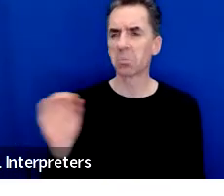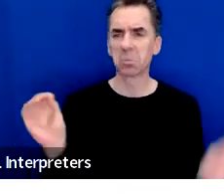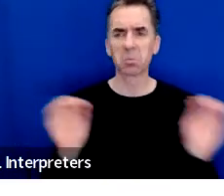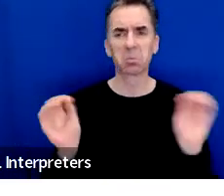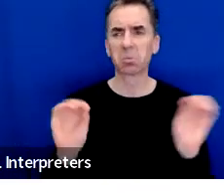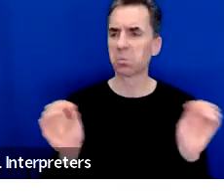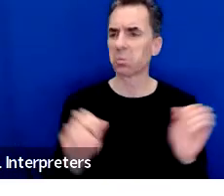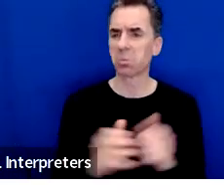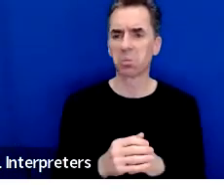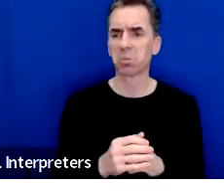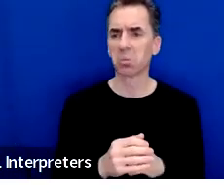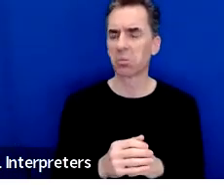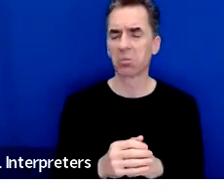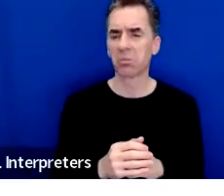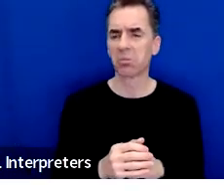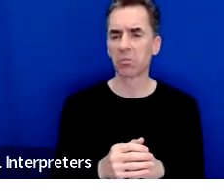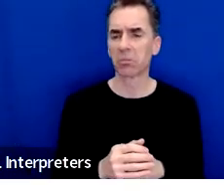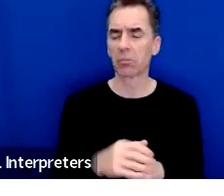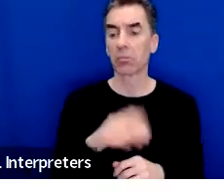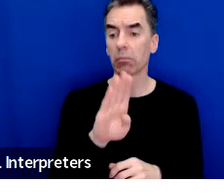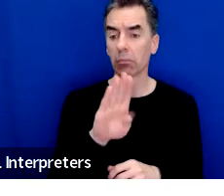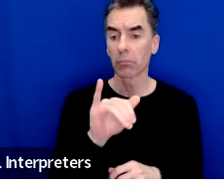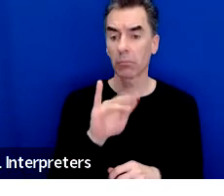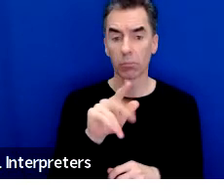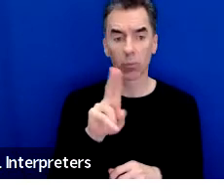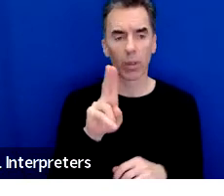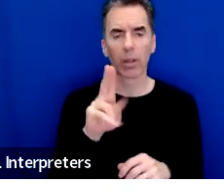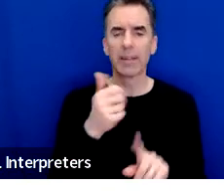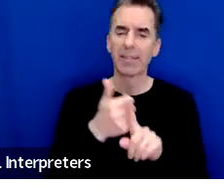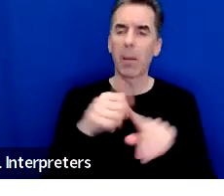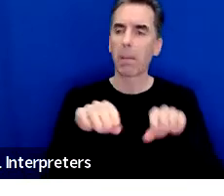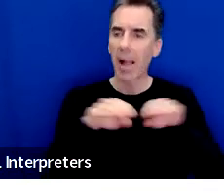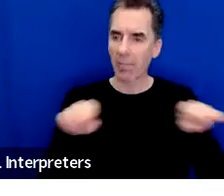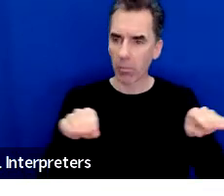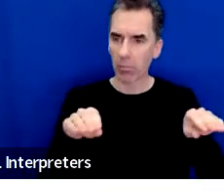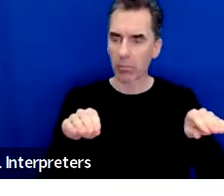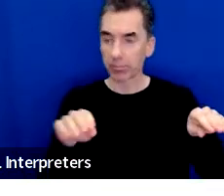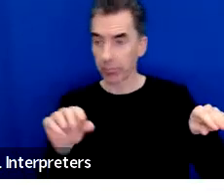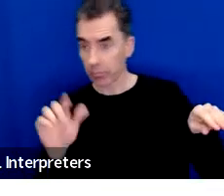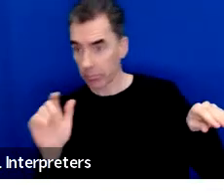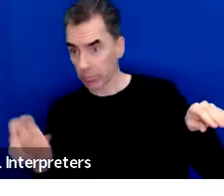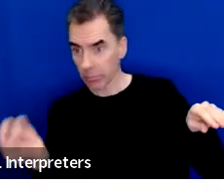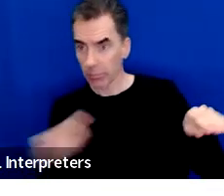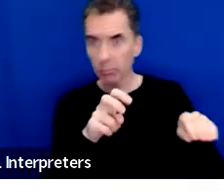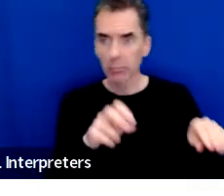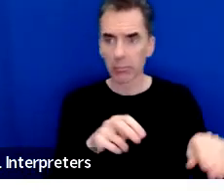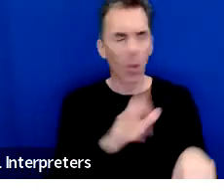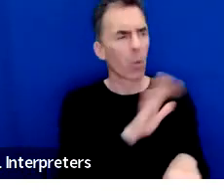so Beverly, you is just it it's a platform that they'll click on through. Yeah, but you refer to they have to create an account